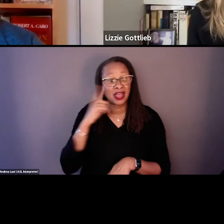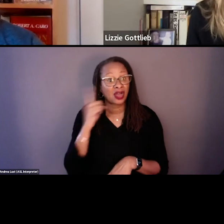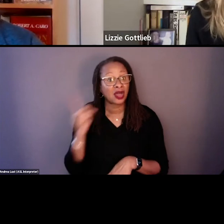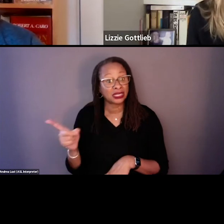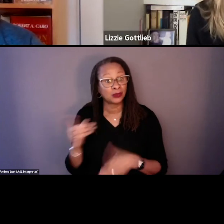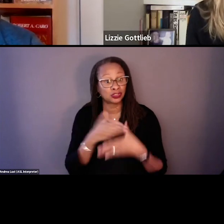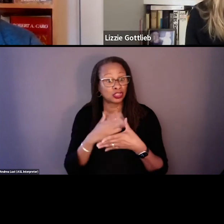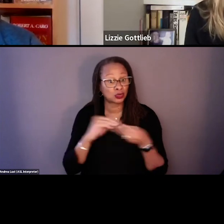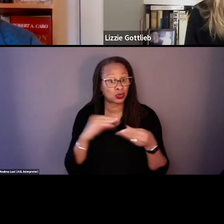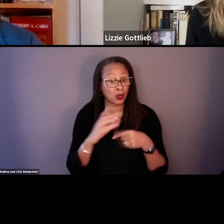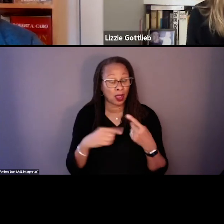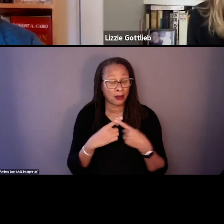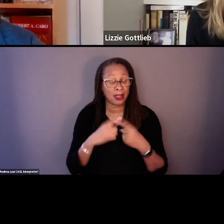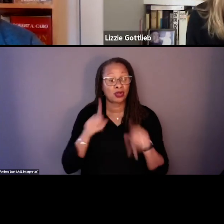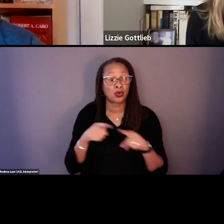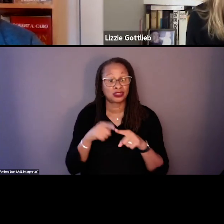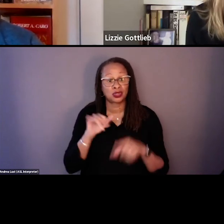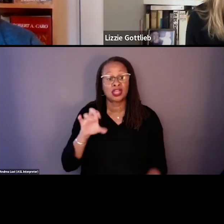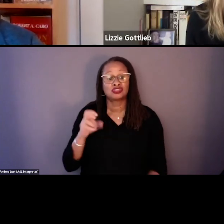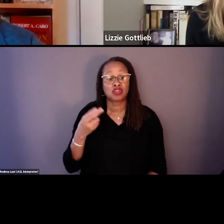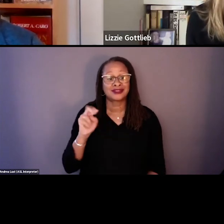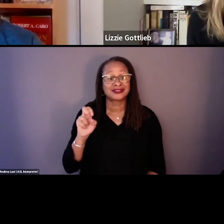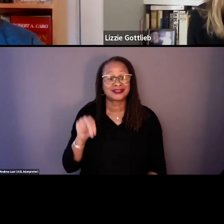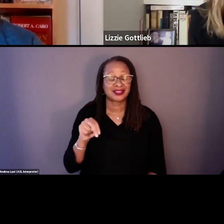stole his election of 1948 for the Senate.